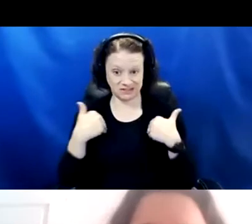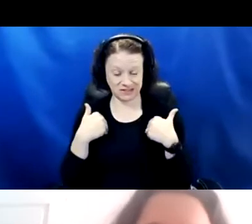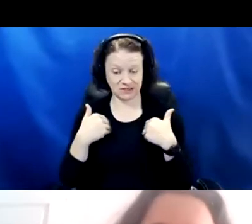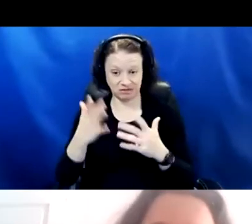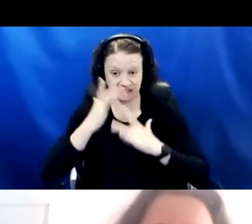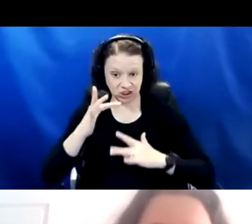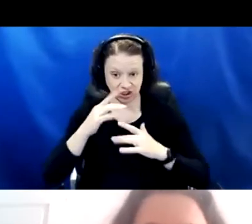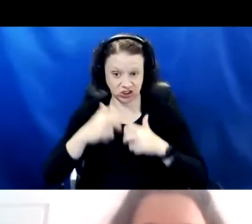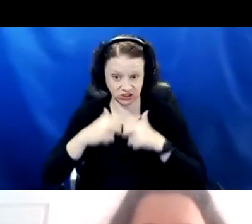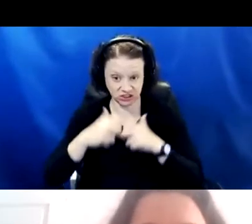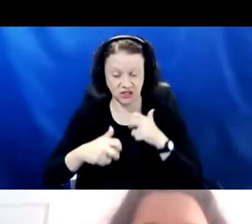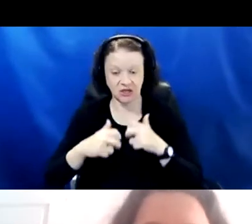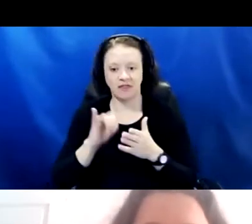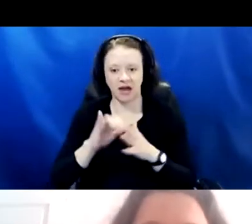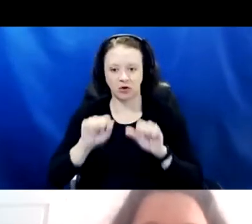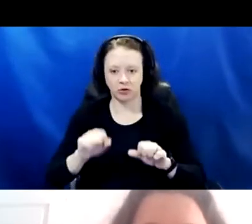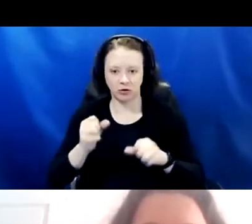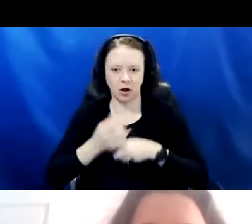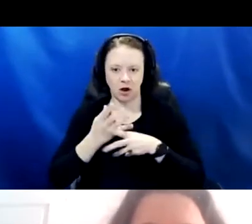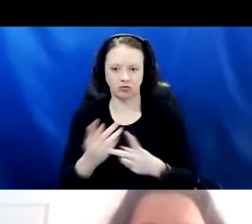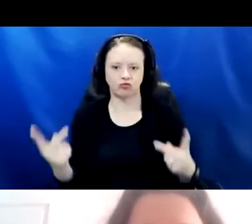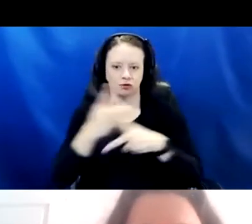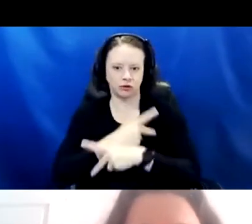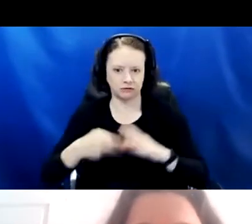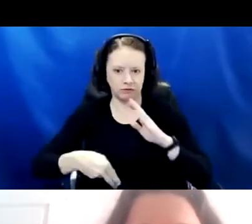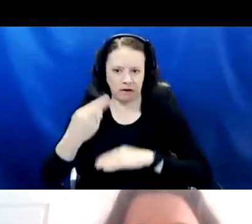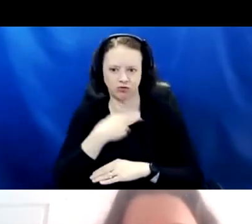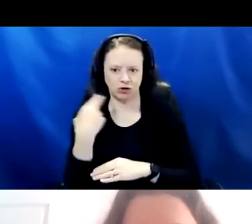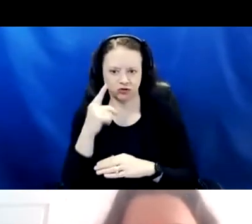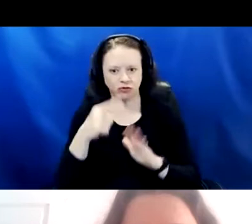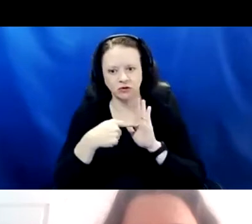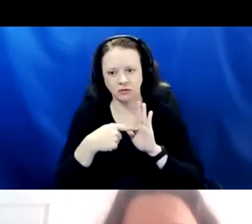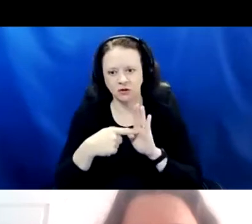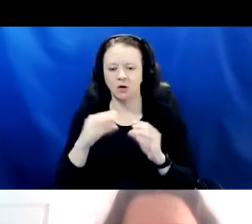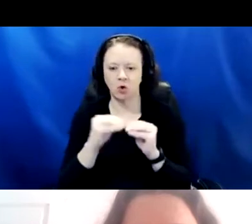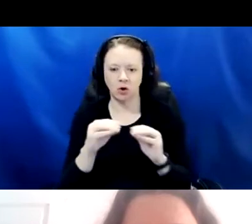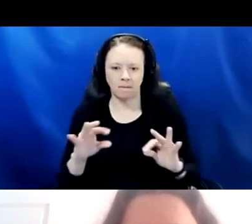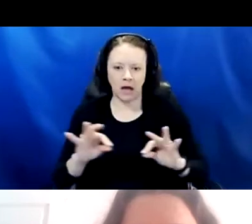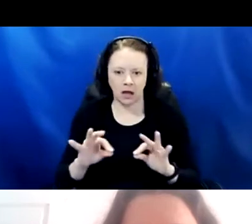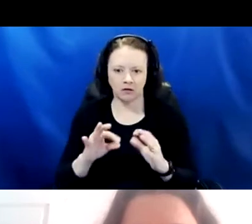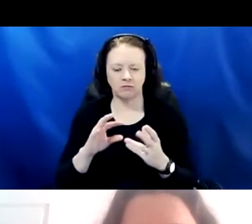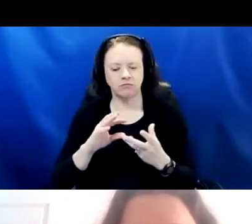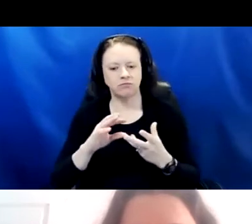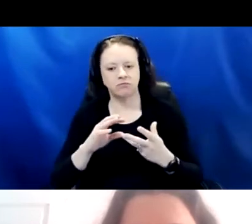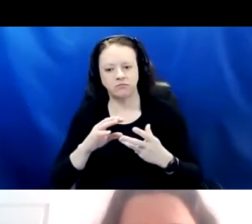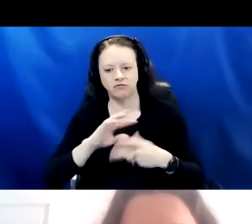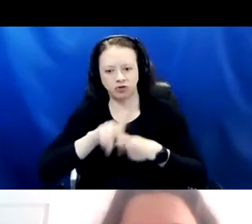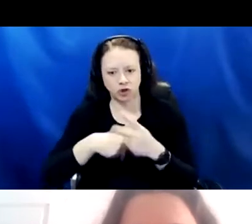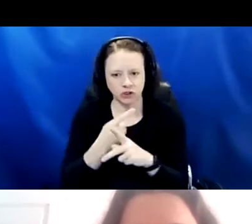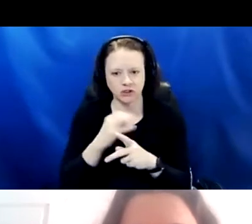So that could be more mild versions of the conditions on the severe health conditions list